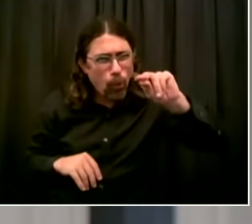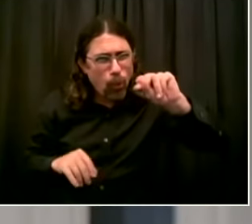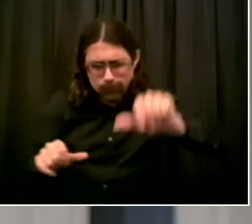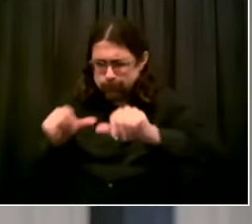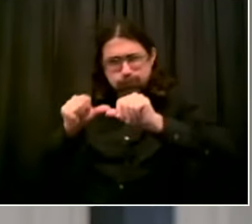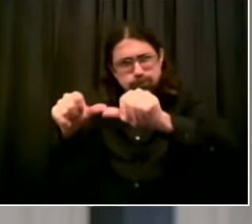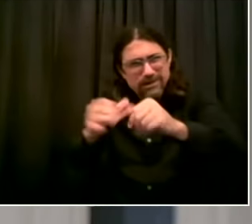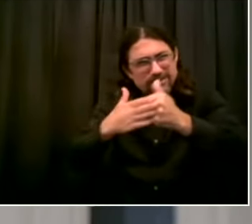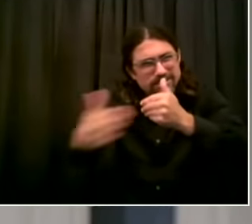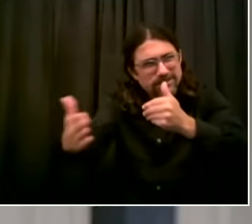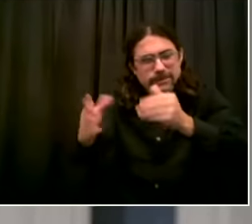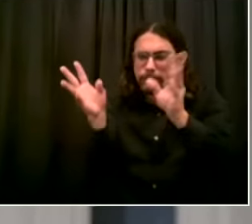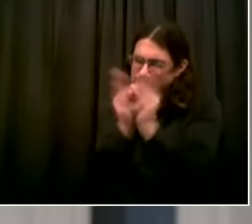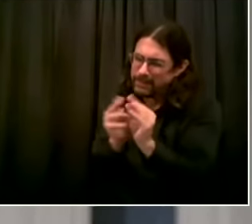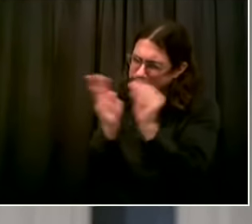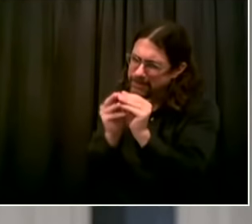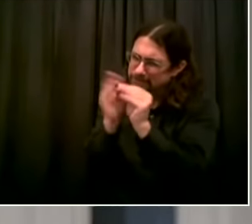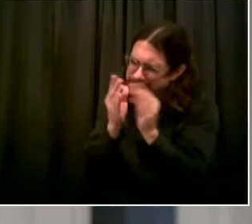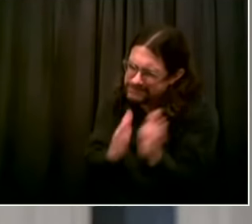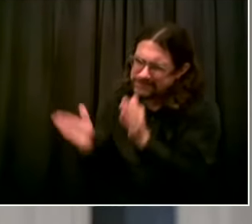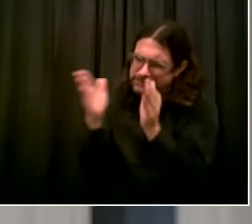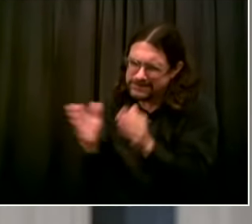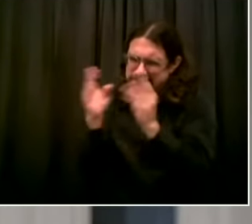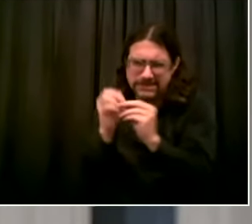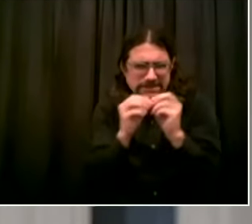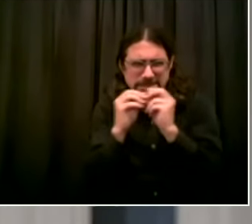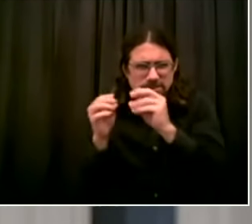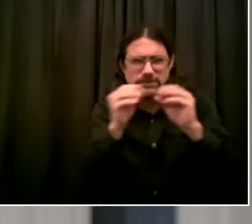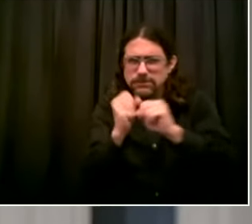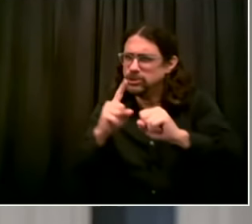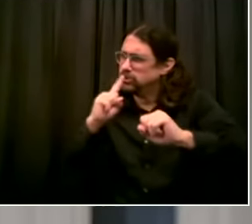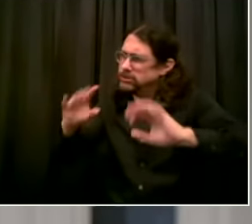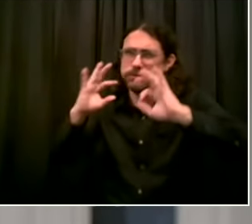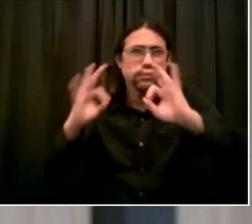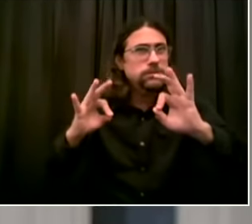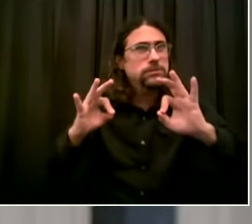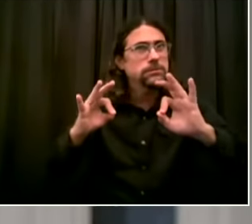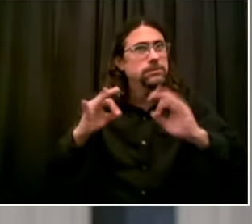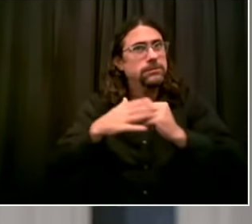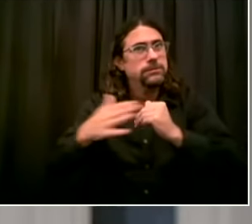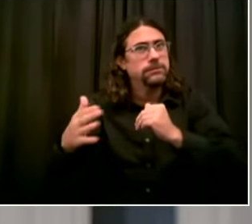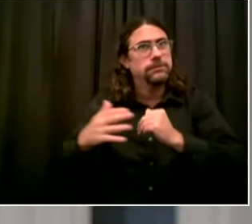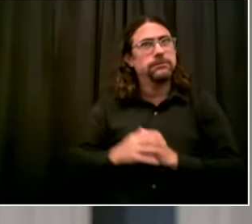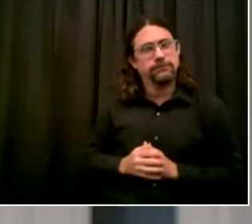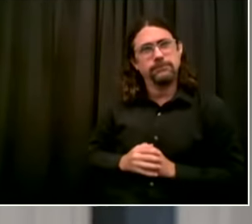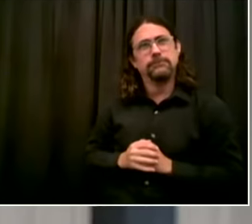COMPLEXITY OF THIS THREE PART EDUCATION